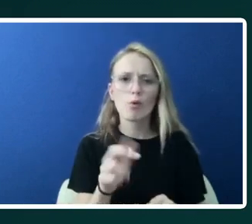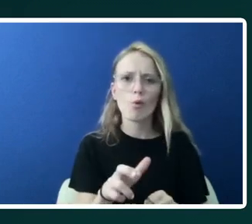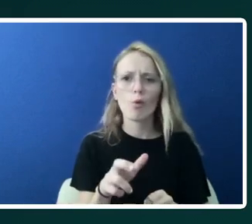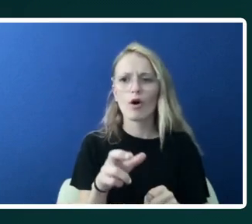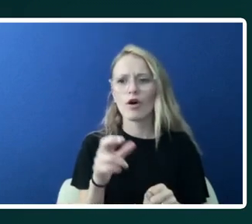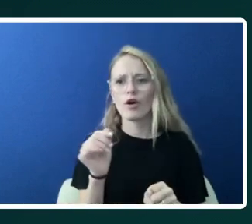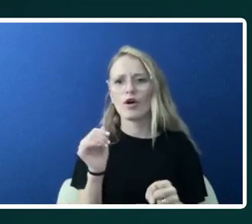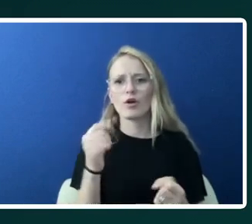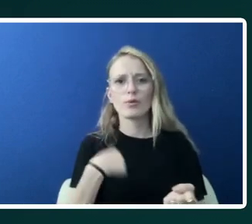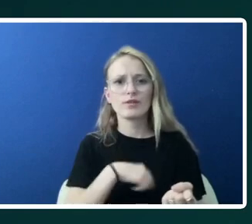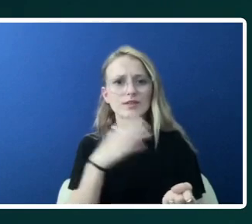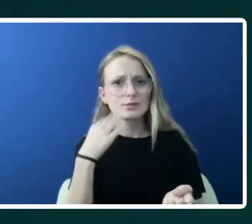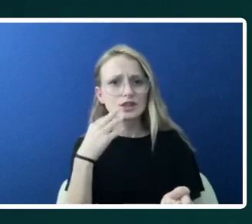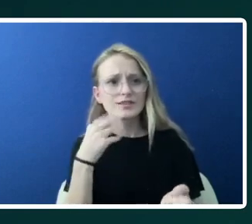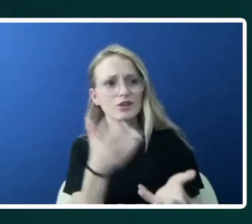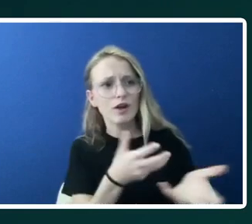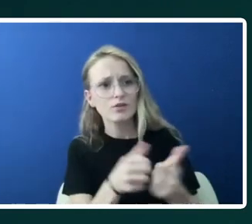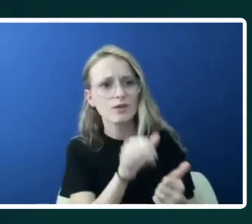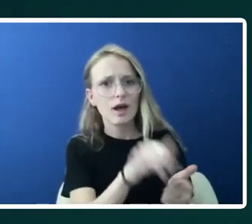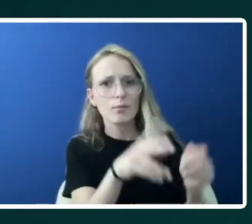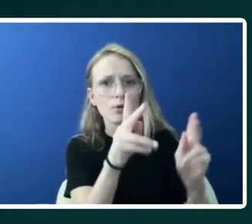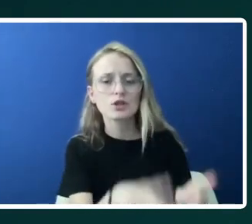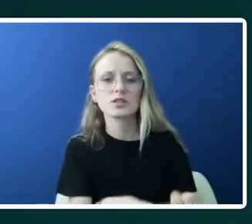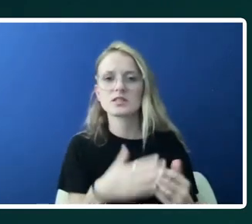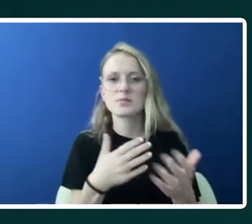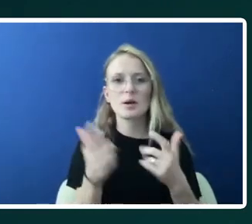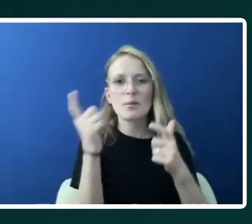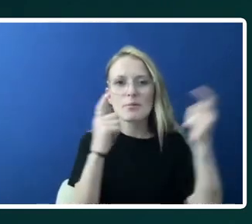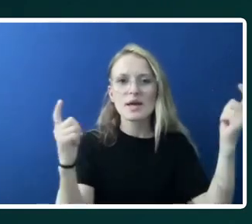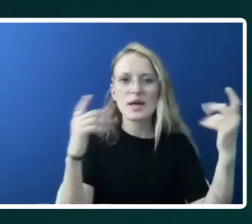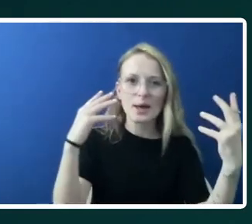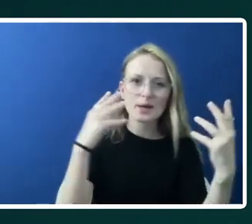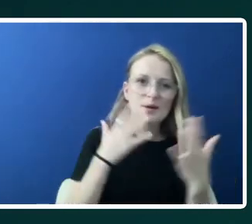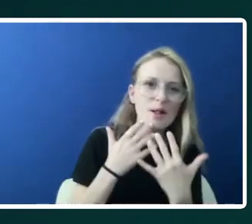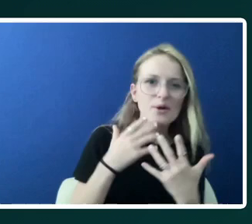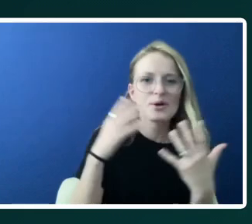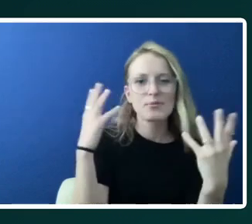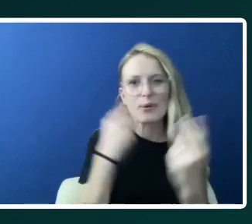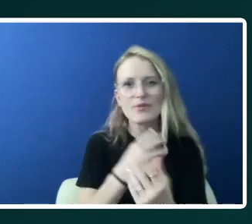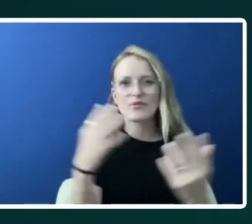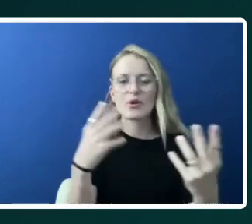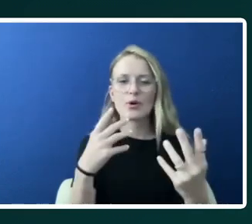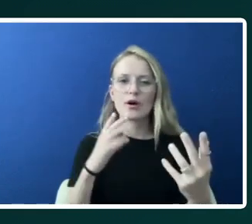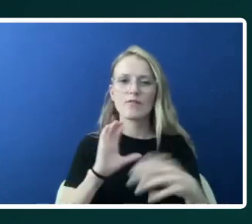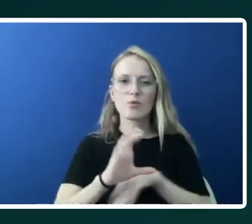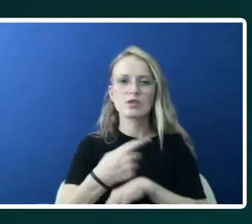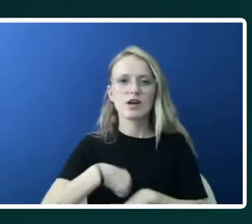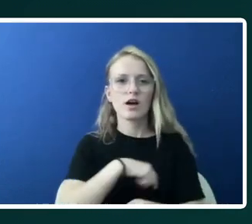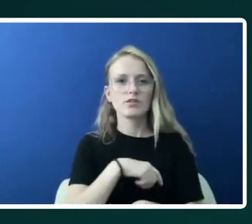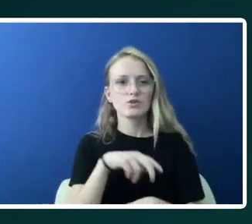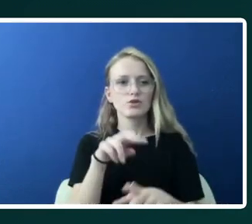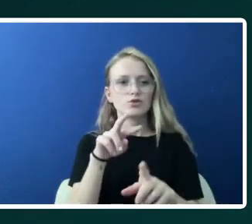really beautiful. And it sort of forces us to put ourselves in the shoes of this person and